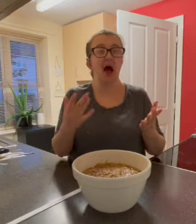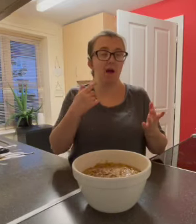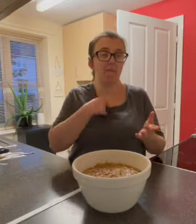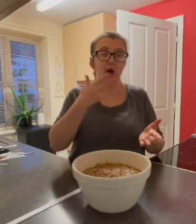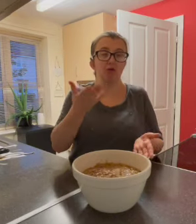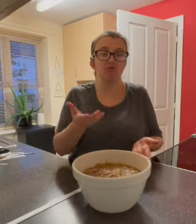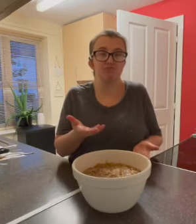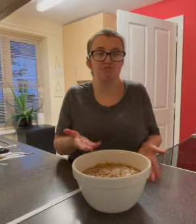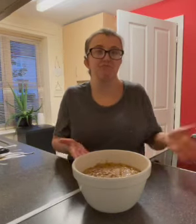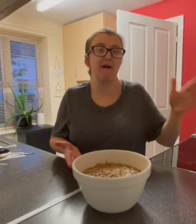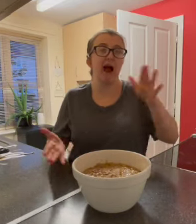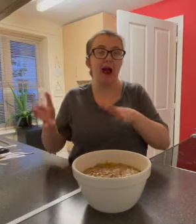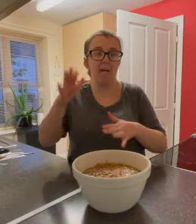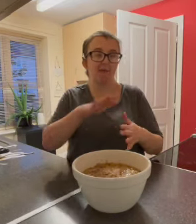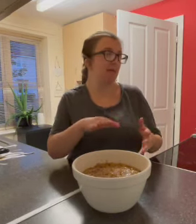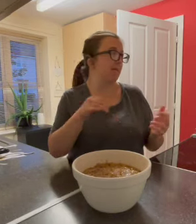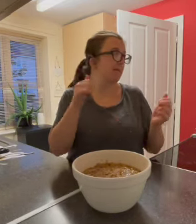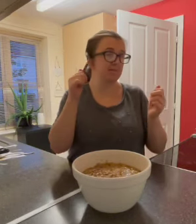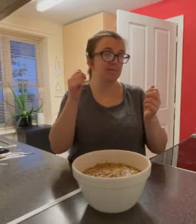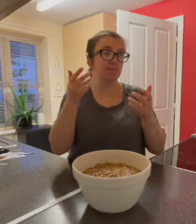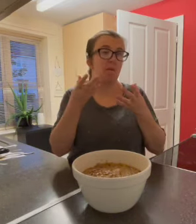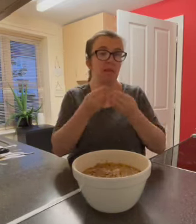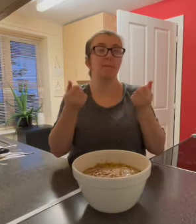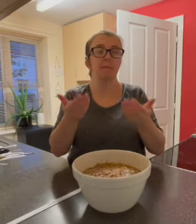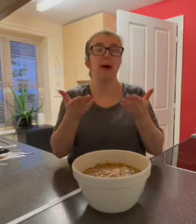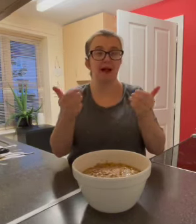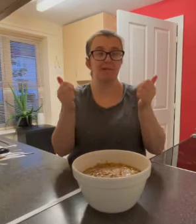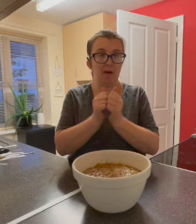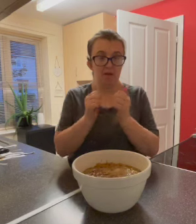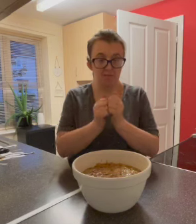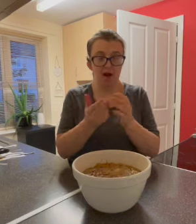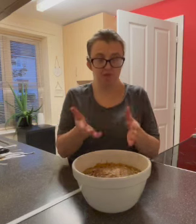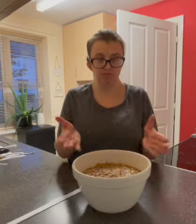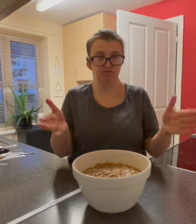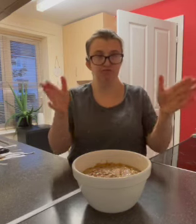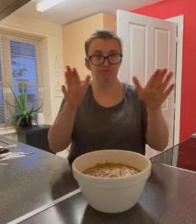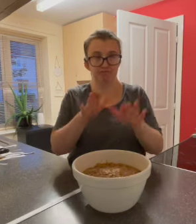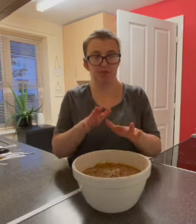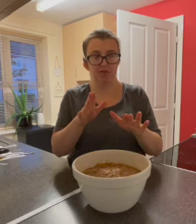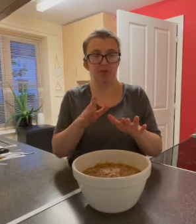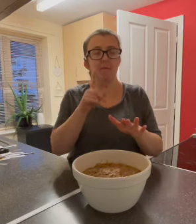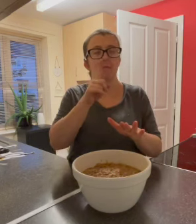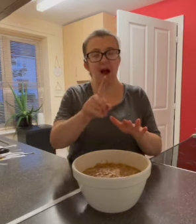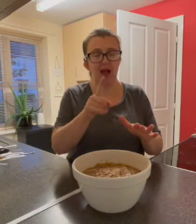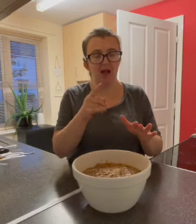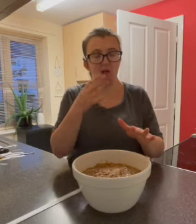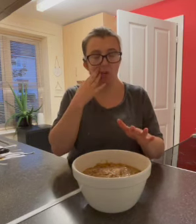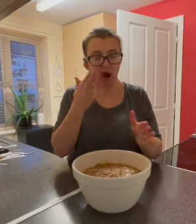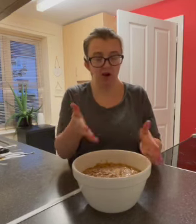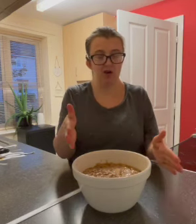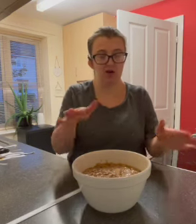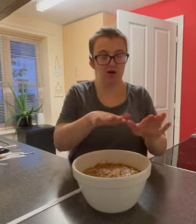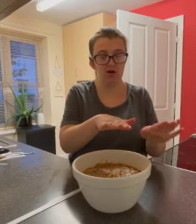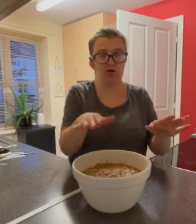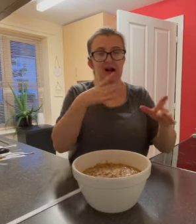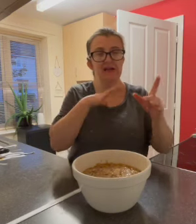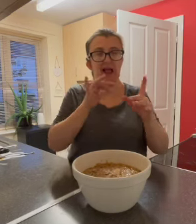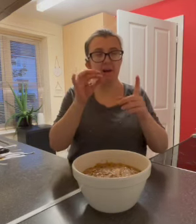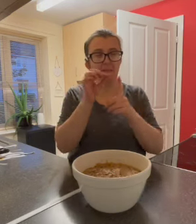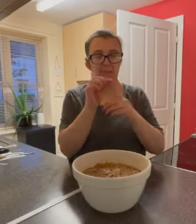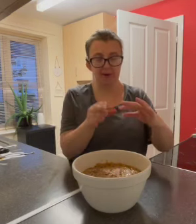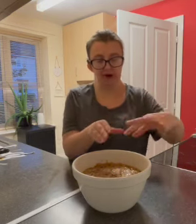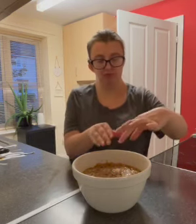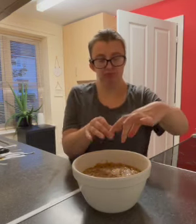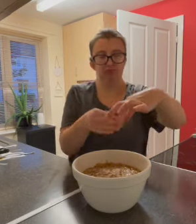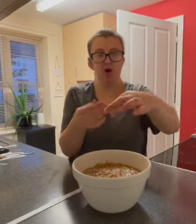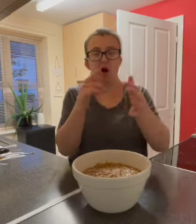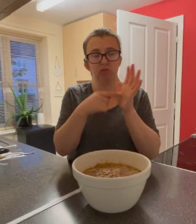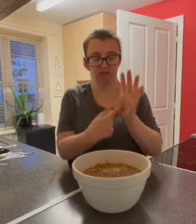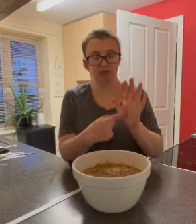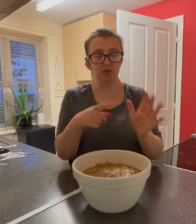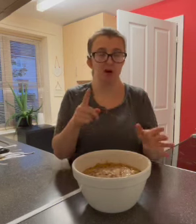now I am going to wrap them with baking paper, but when you cover with baking paper you need to leave a gap in the middle... will show you...